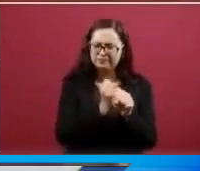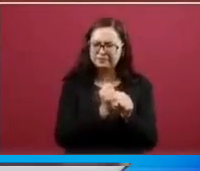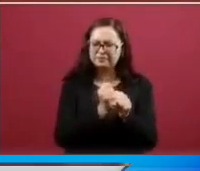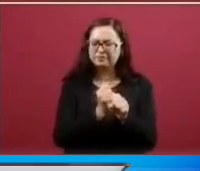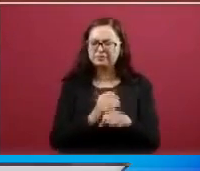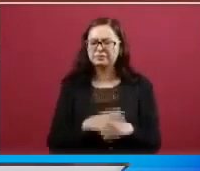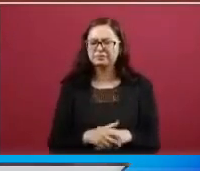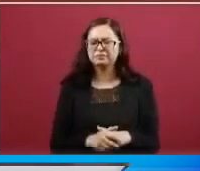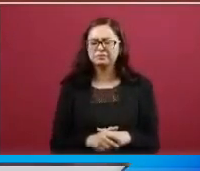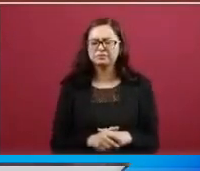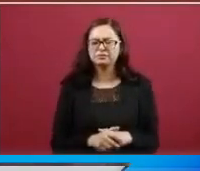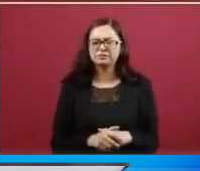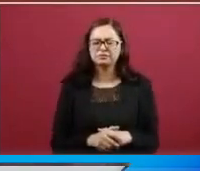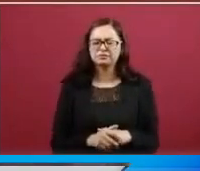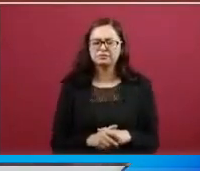3. Demonstrations with governors